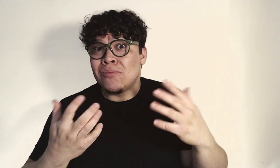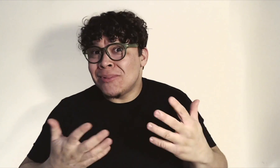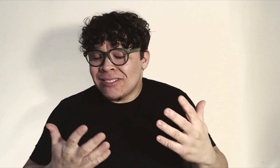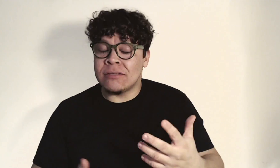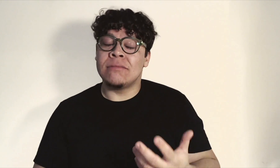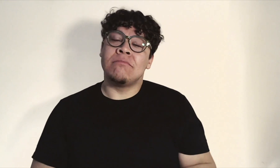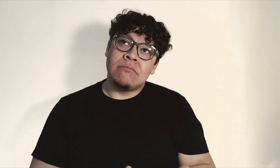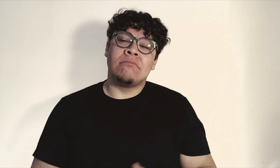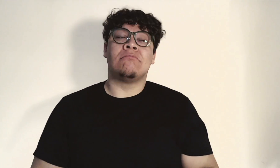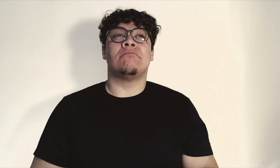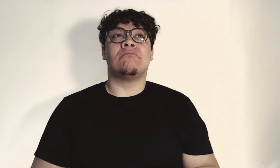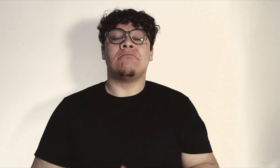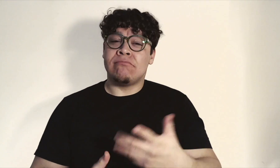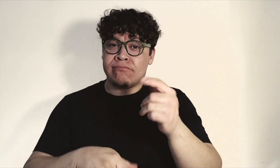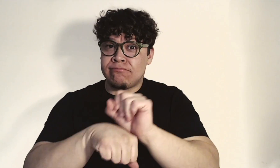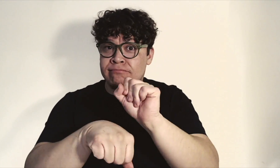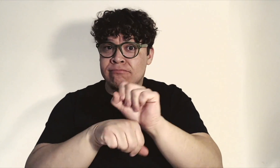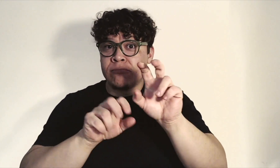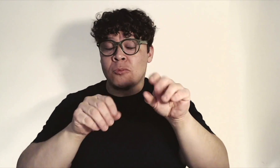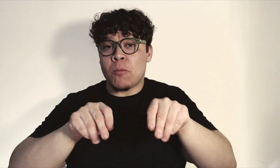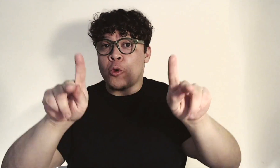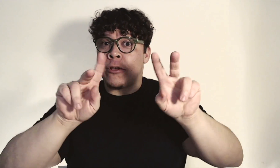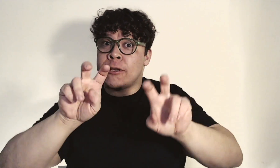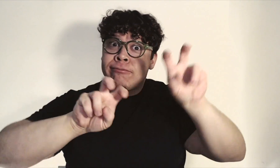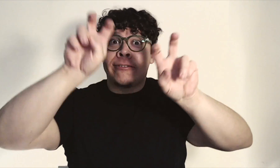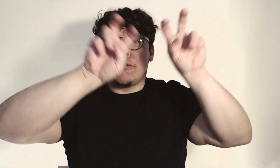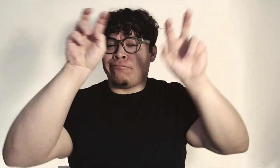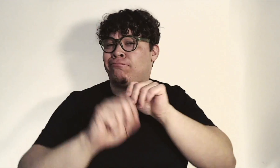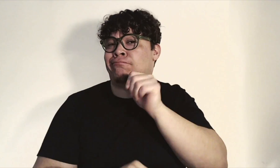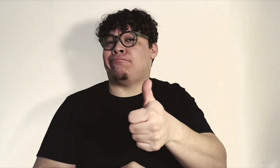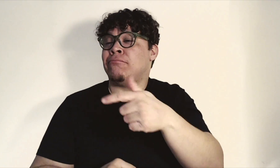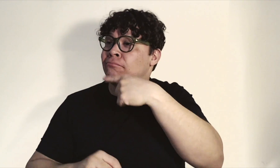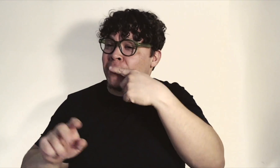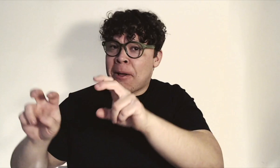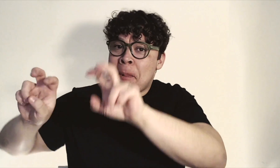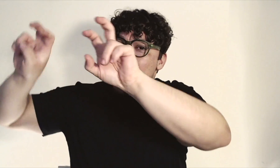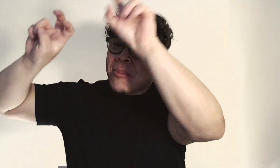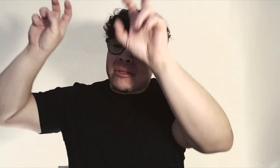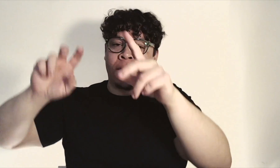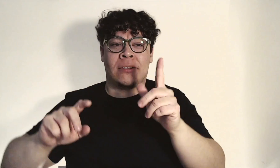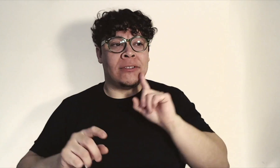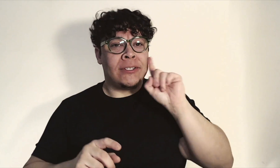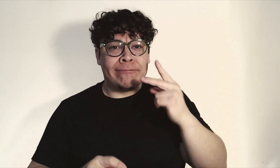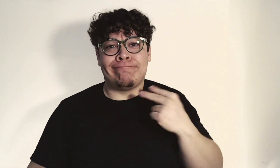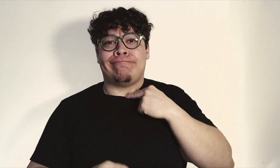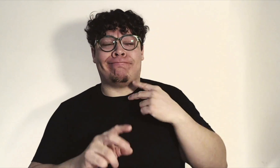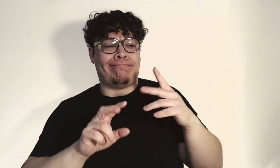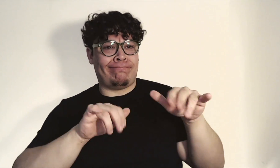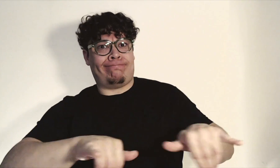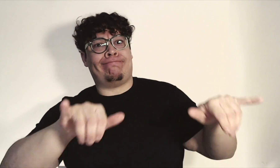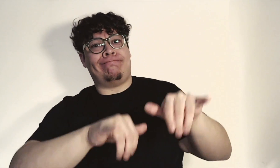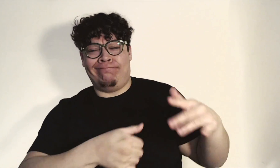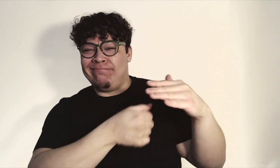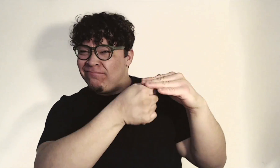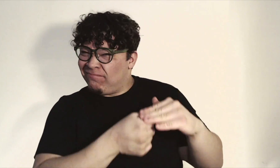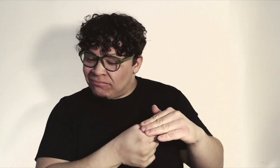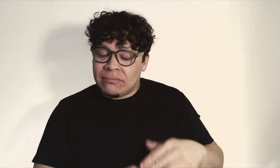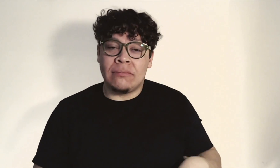Deaf people may experience unequal treatments from hearing people in terms of being marginalized from any promotion in their occupations,